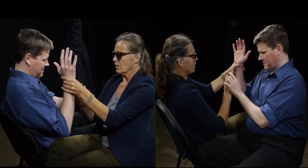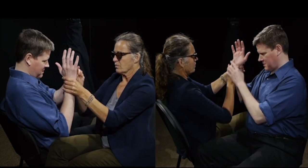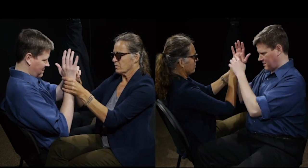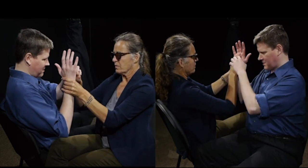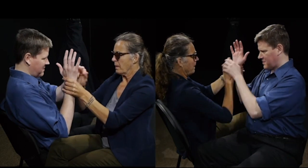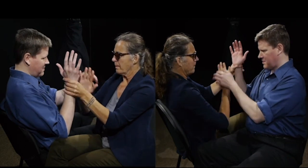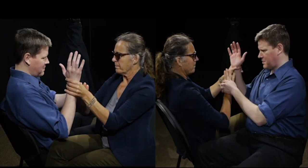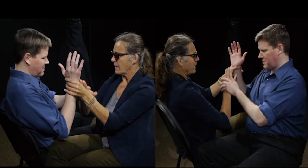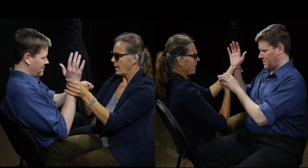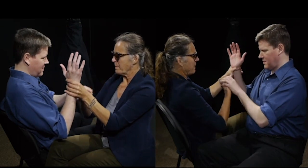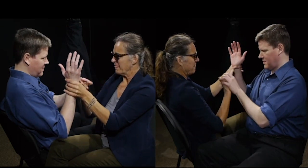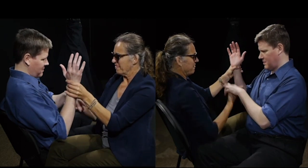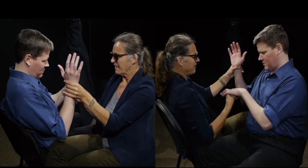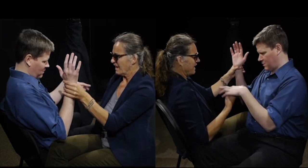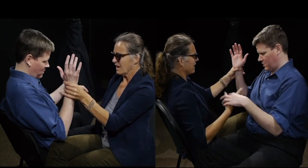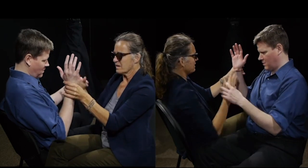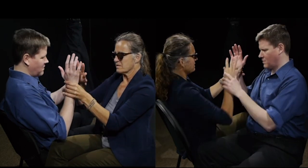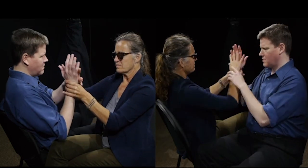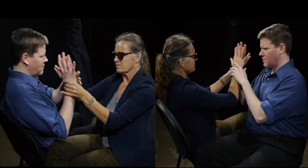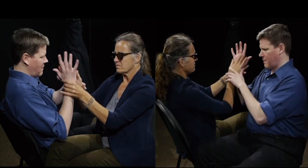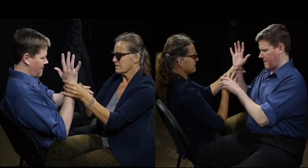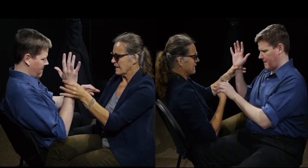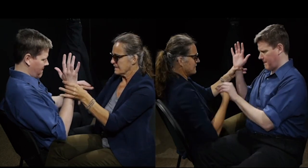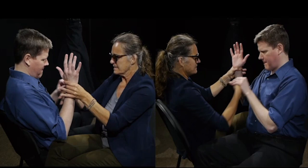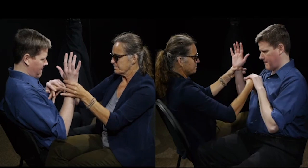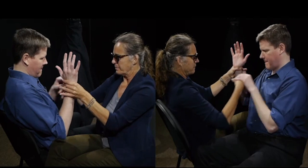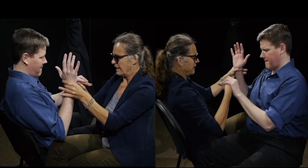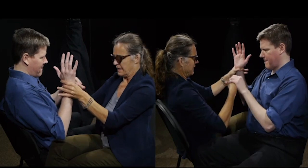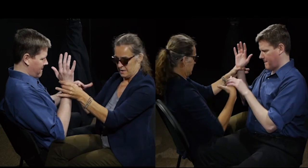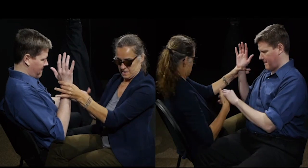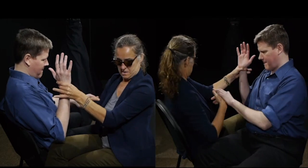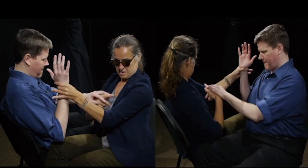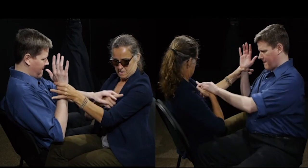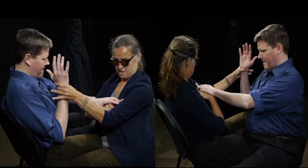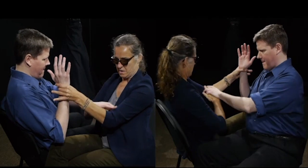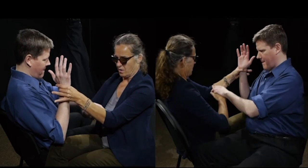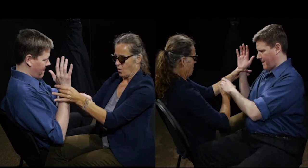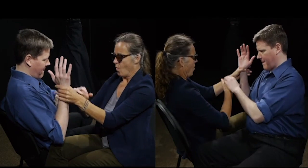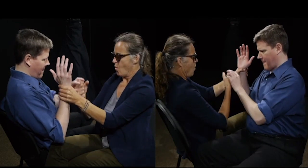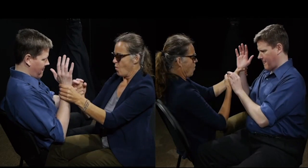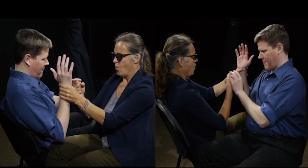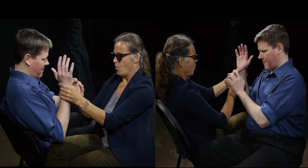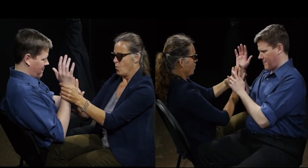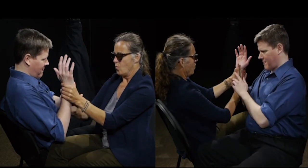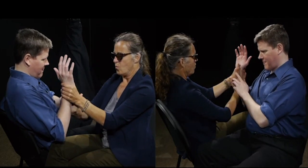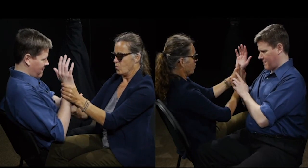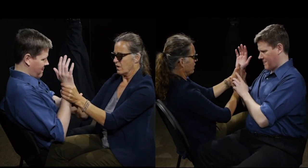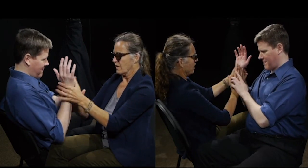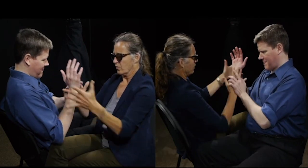Then I hold that sphere in place using my non-dominant hand, while my dominant hand adds information by touching the sphere in different ways.